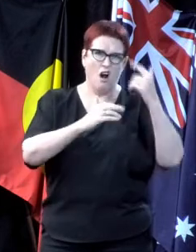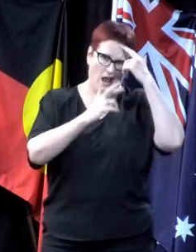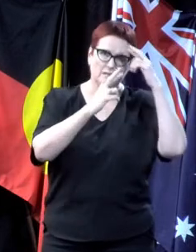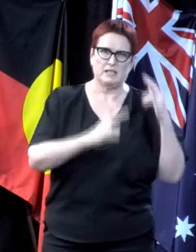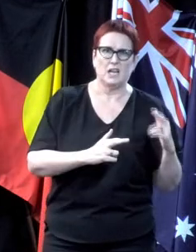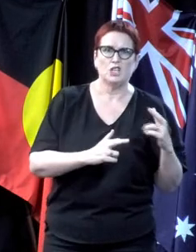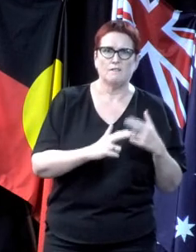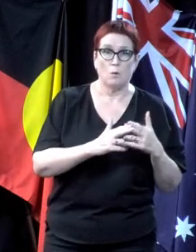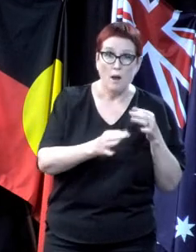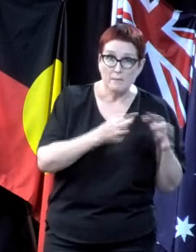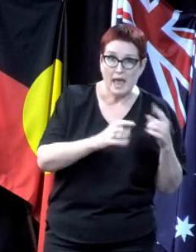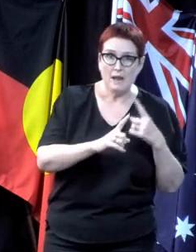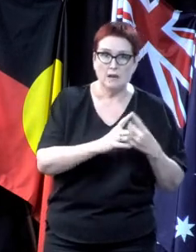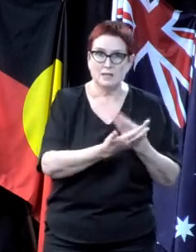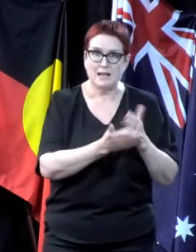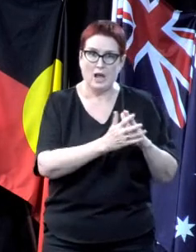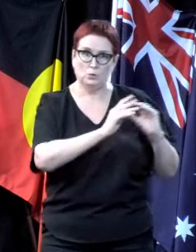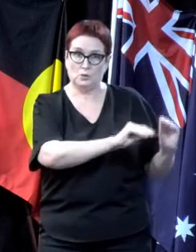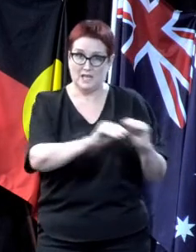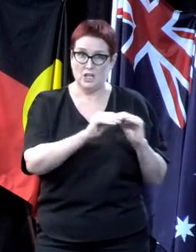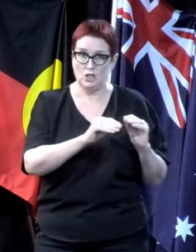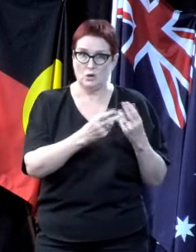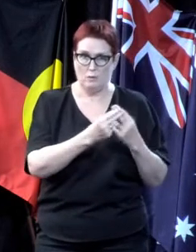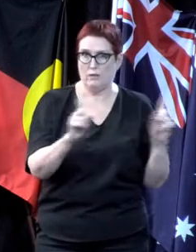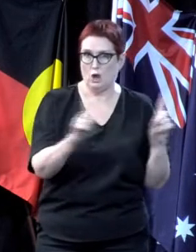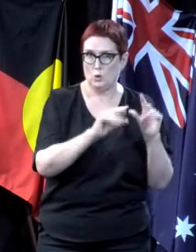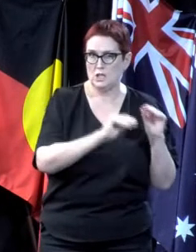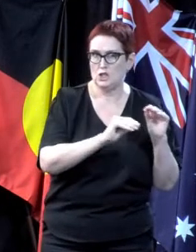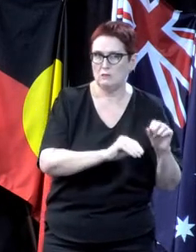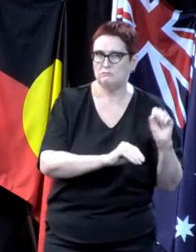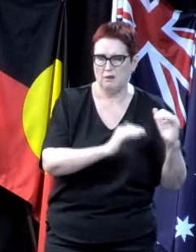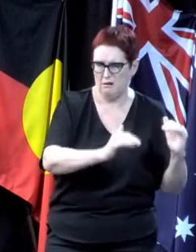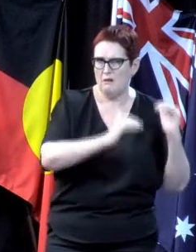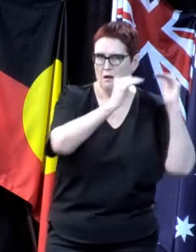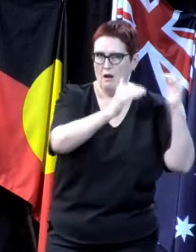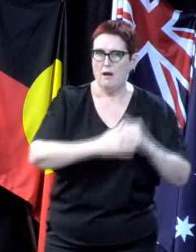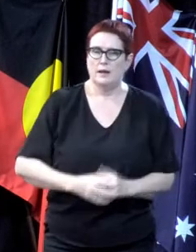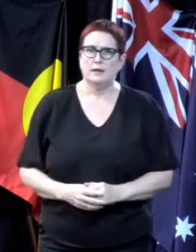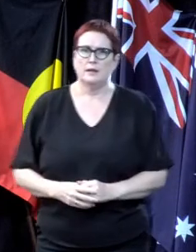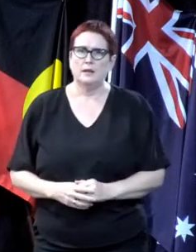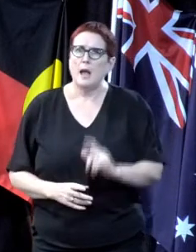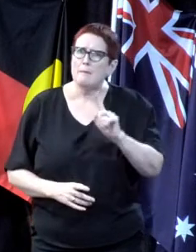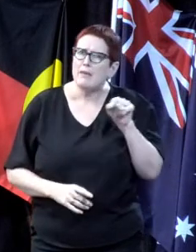instruction when you’re co-teaching, but you also have to work very collaboratively with the other teacher.